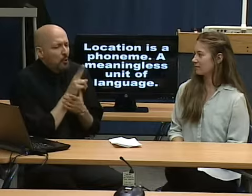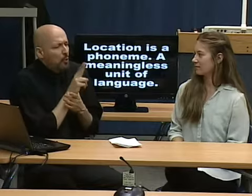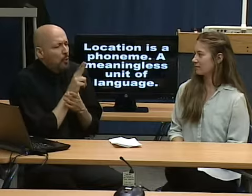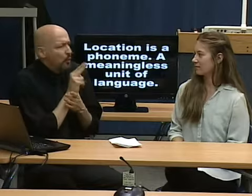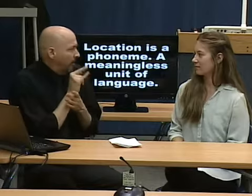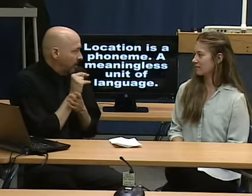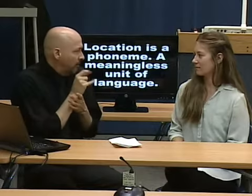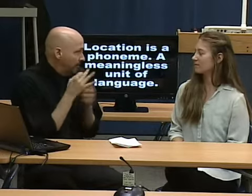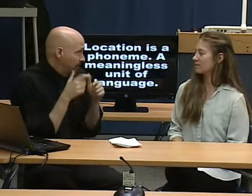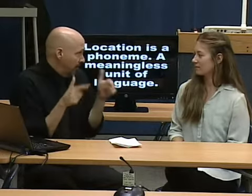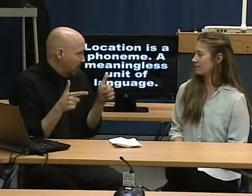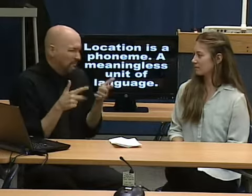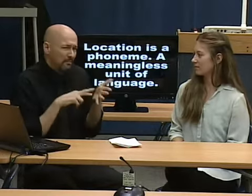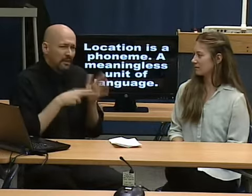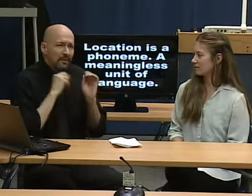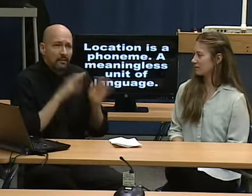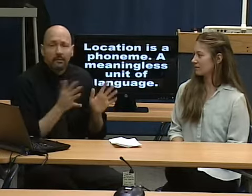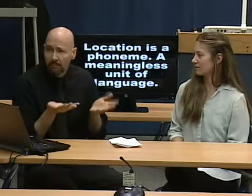It is a small U-N-I-T of language without meaning.